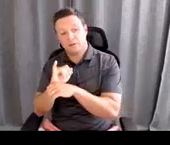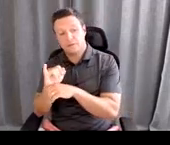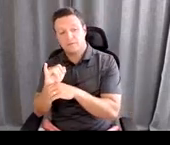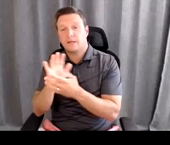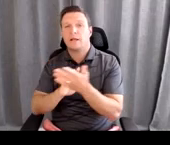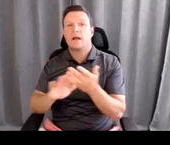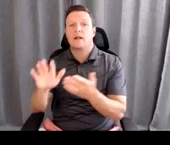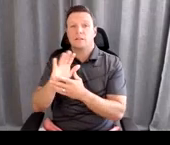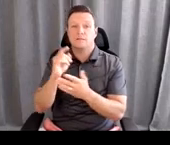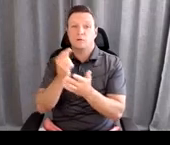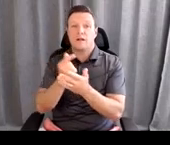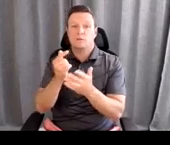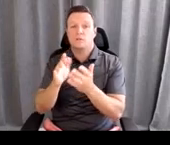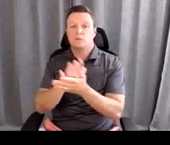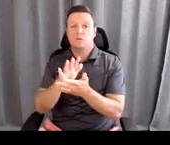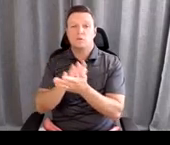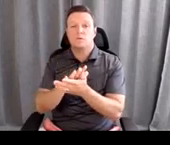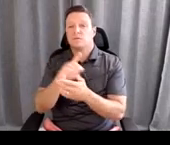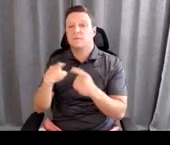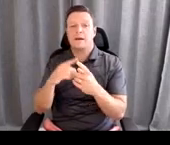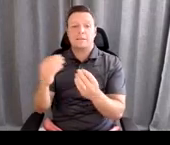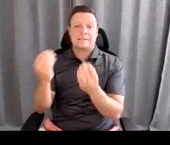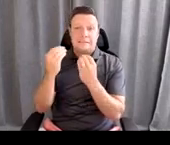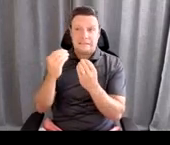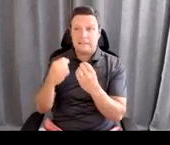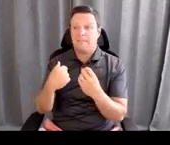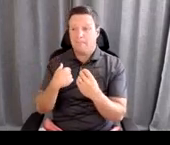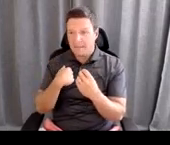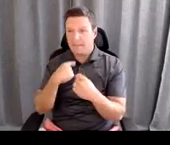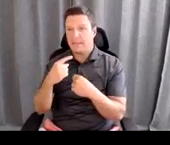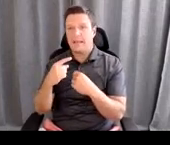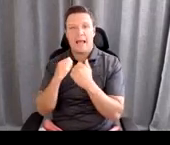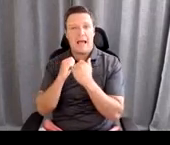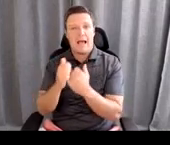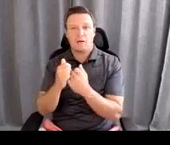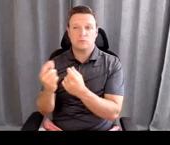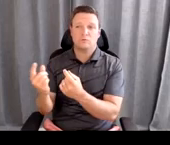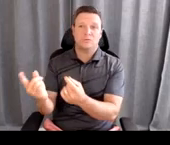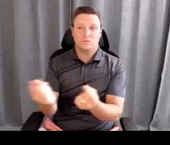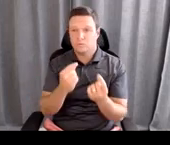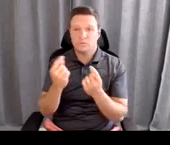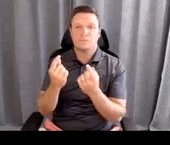and it was about teaching me how to do a certain thing, right? So I developed an intern, an academic internship